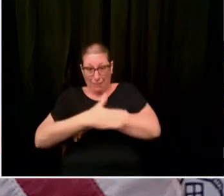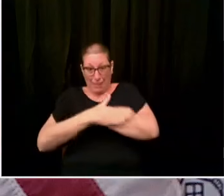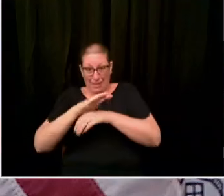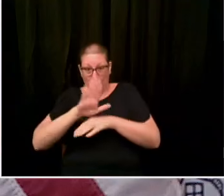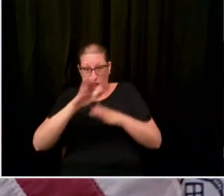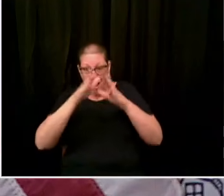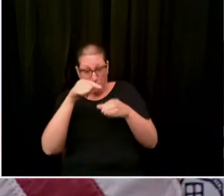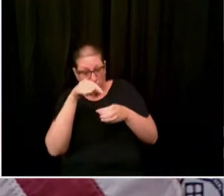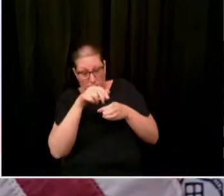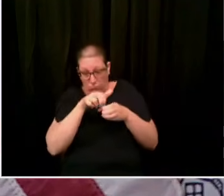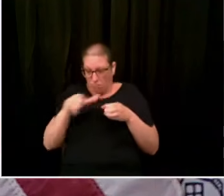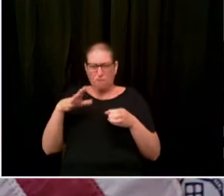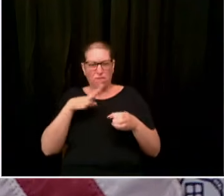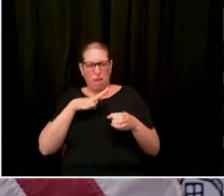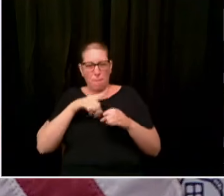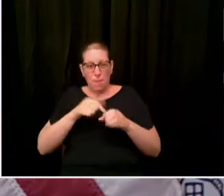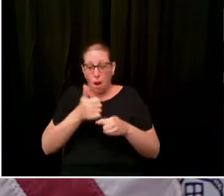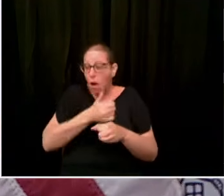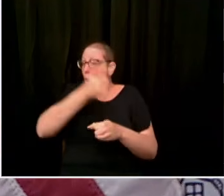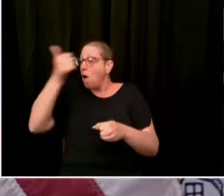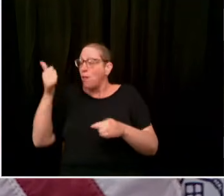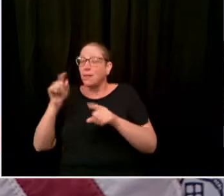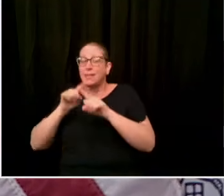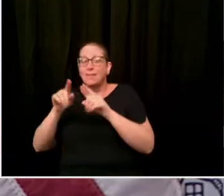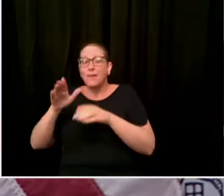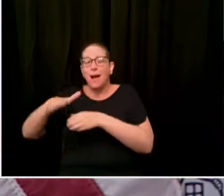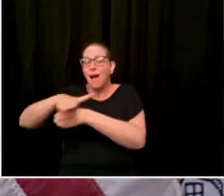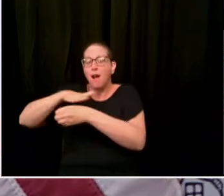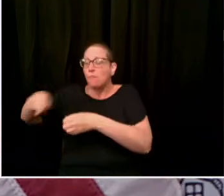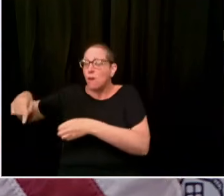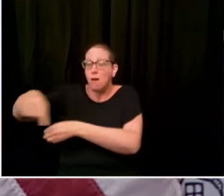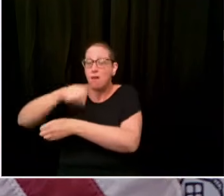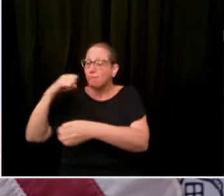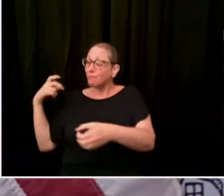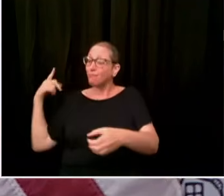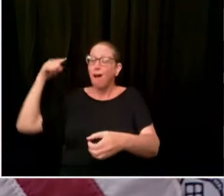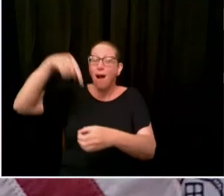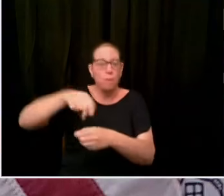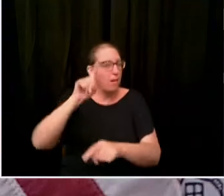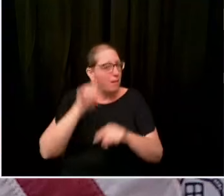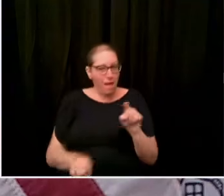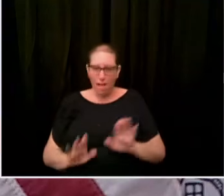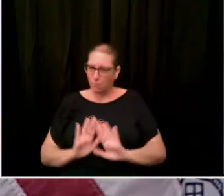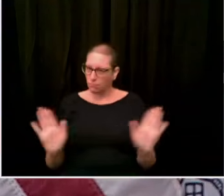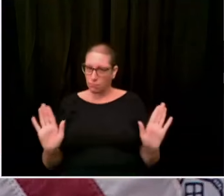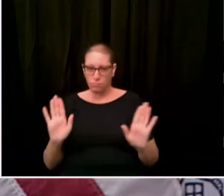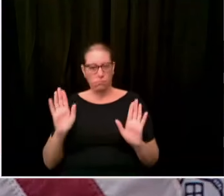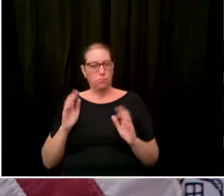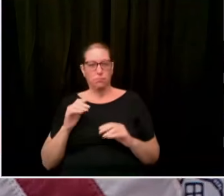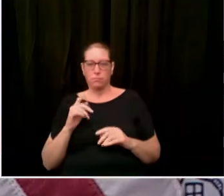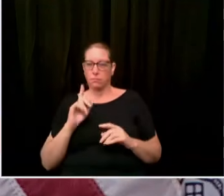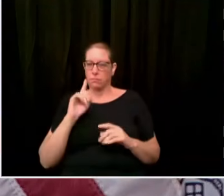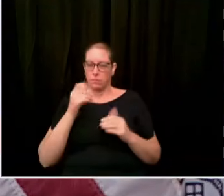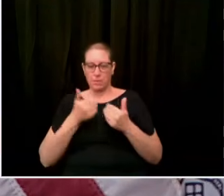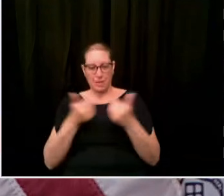YOUR BASIC EXERCISE IN AND GET BACK HOME, GO TO THE STORE, GO TO THE PHARMACY, WHATEVER YOU HAVE TO DO TO GET YOUR